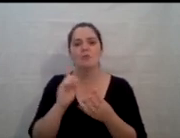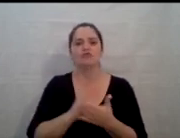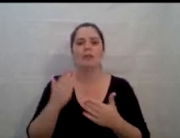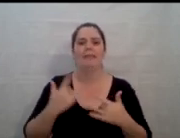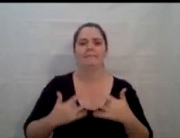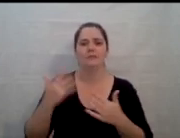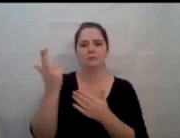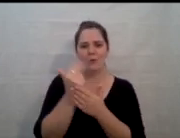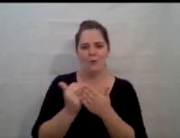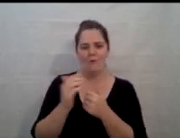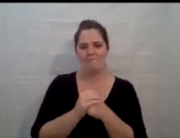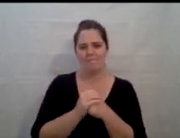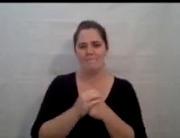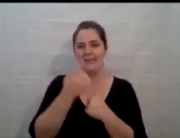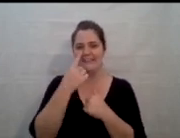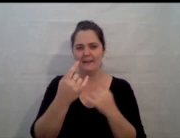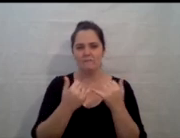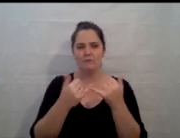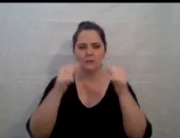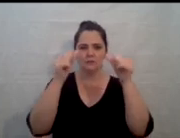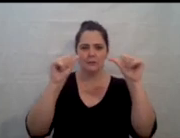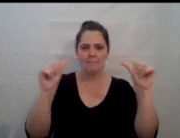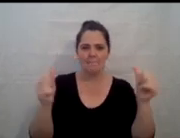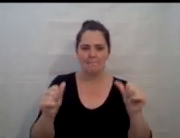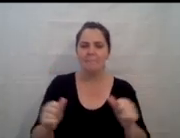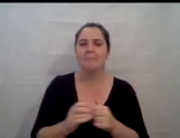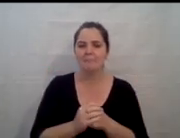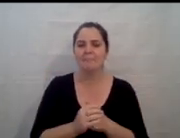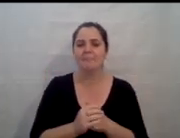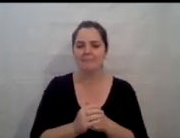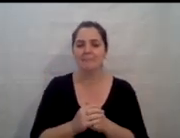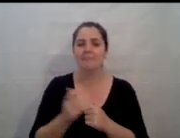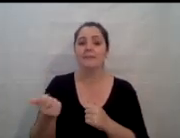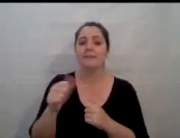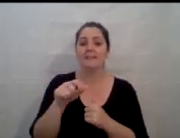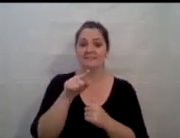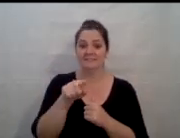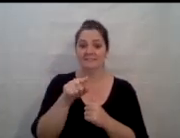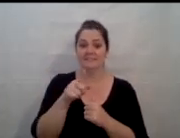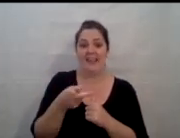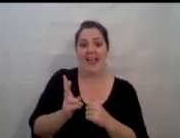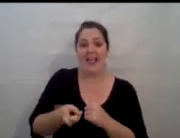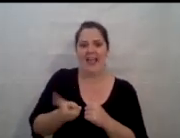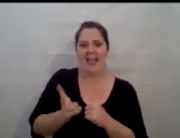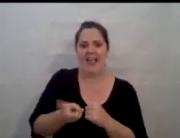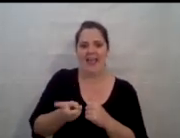contour, again that line that denotes the edge. If we go to the next drawing here you'll see that again.